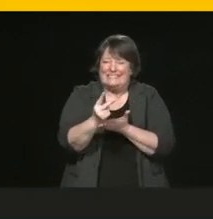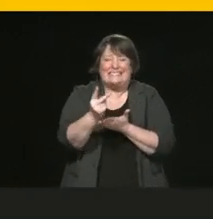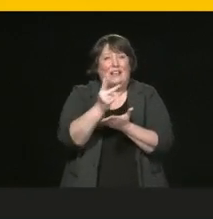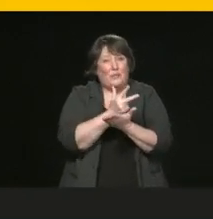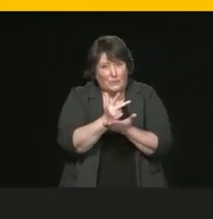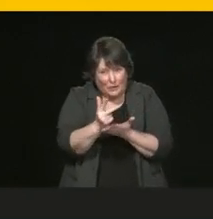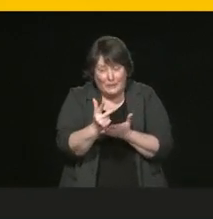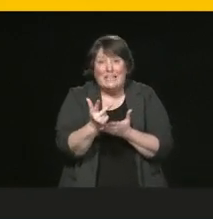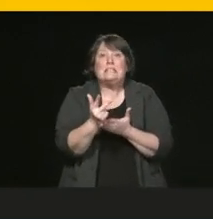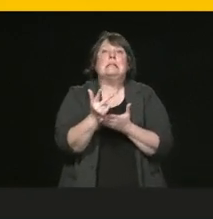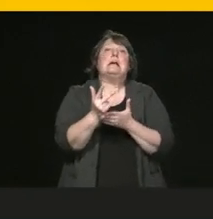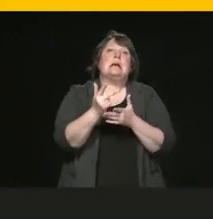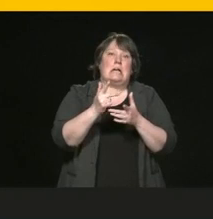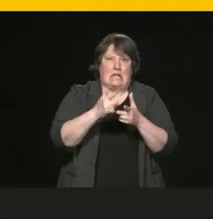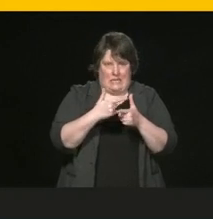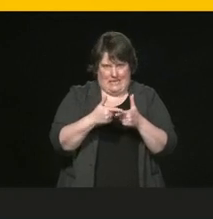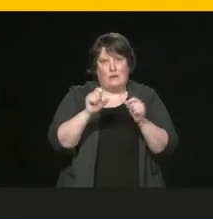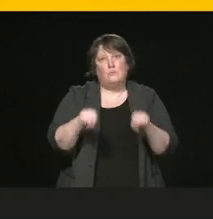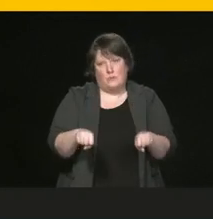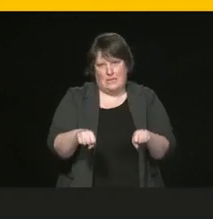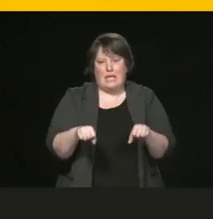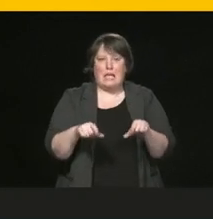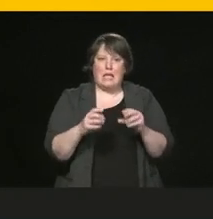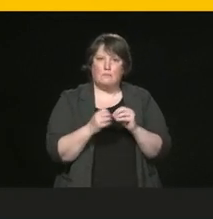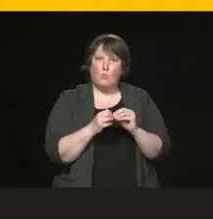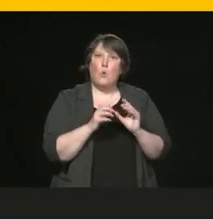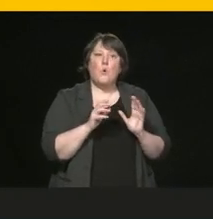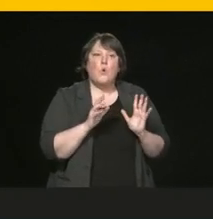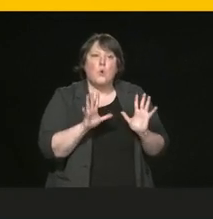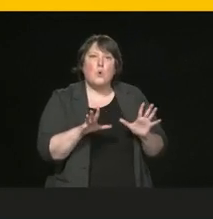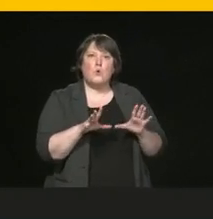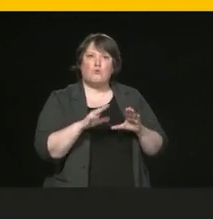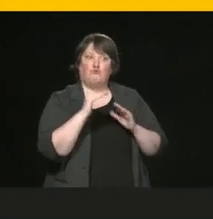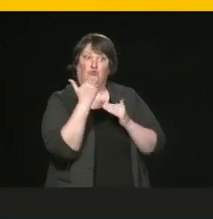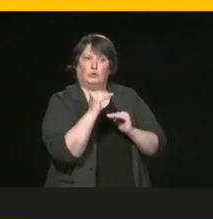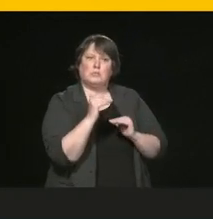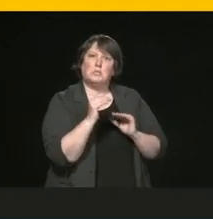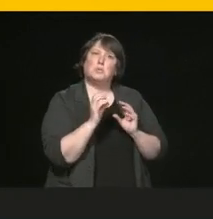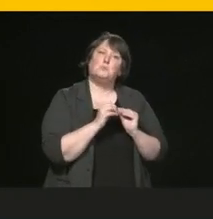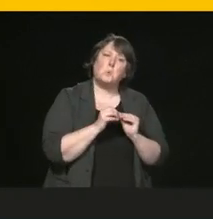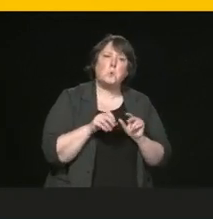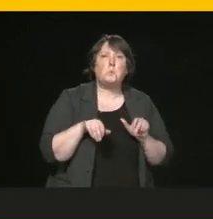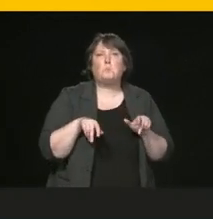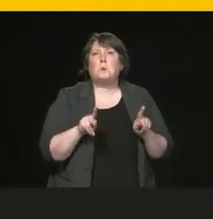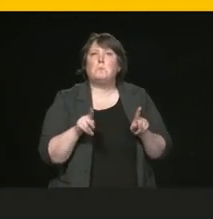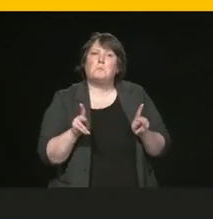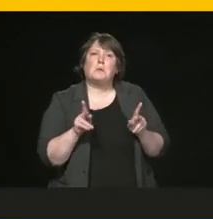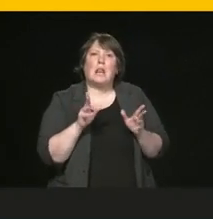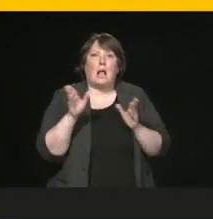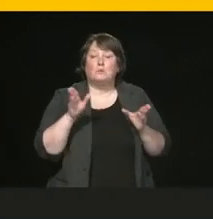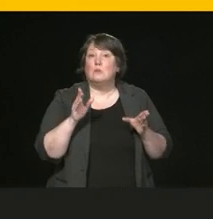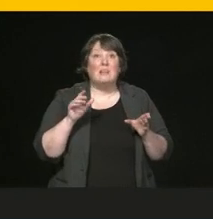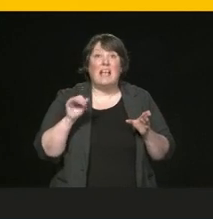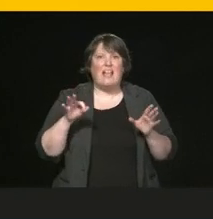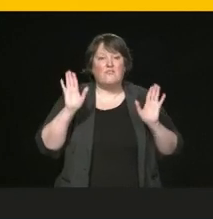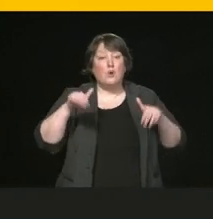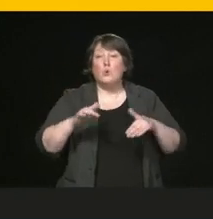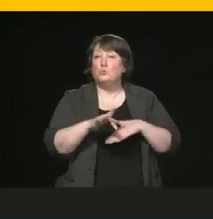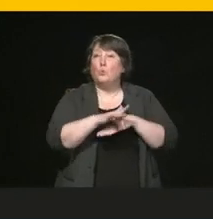IT WILL BE WEEKS MORE BEFORE WE CAN SERIOUSLY CONSIDER